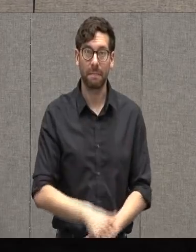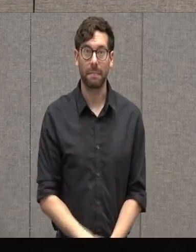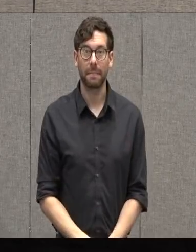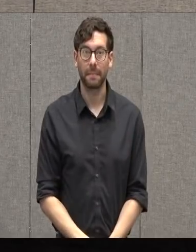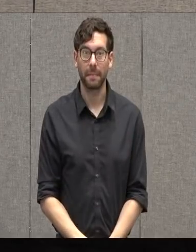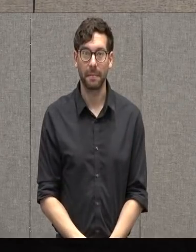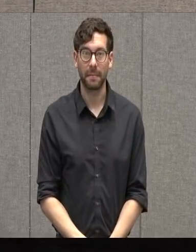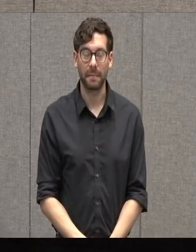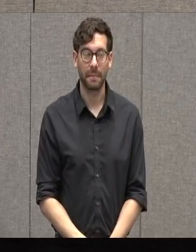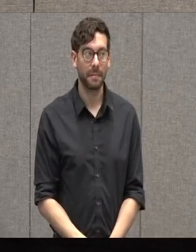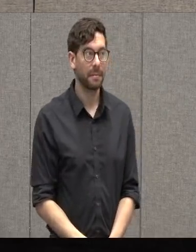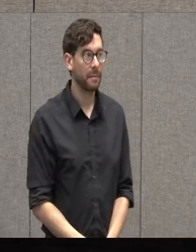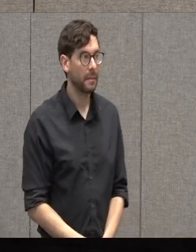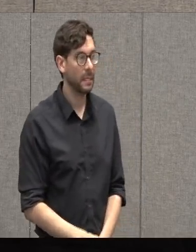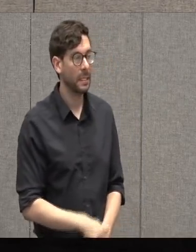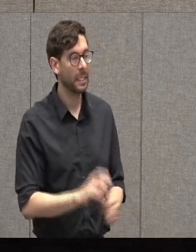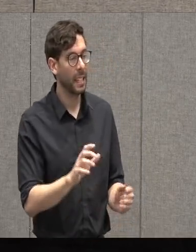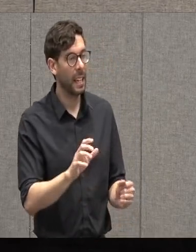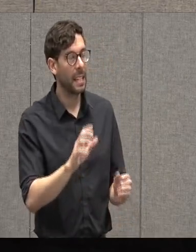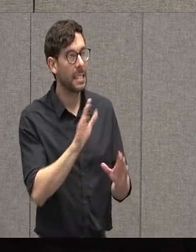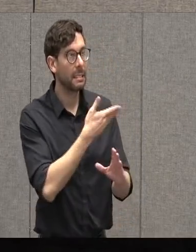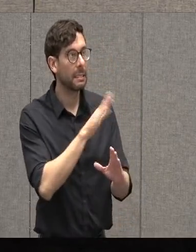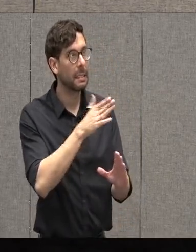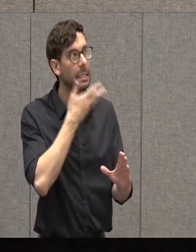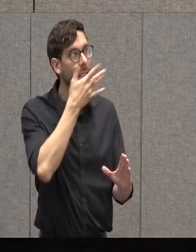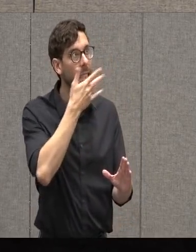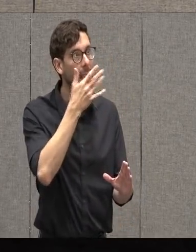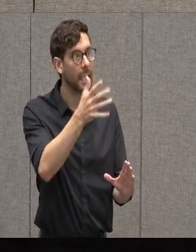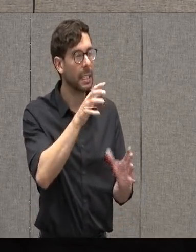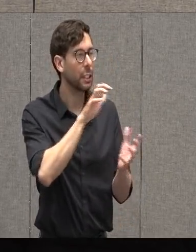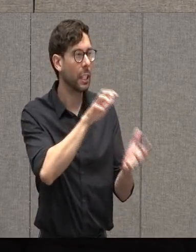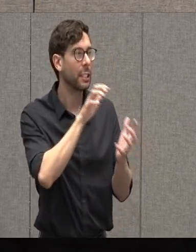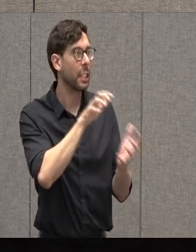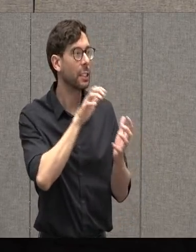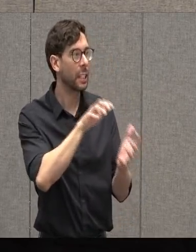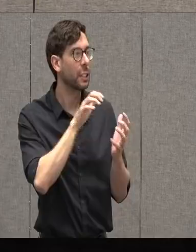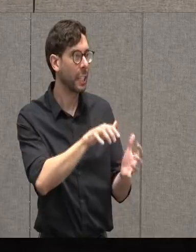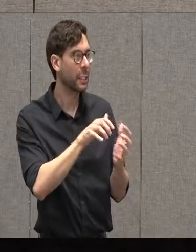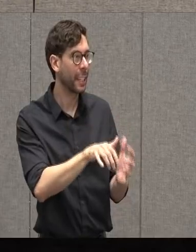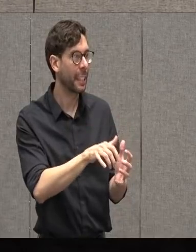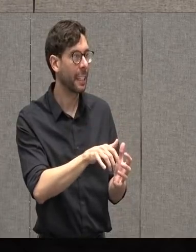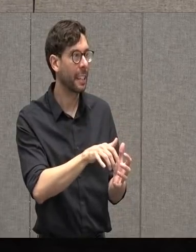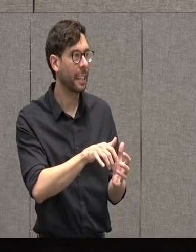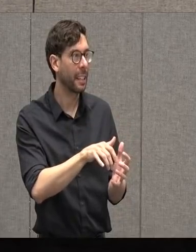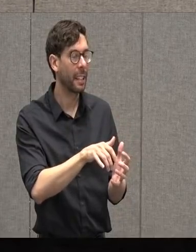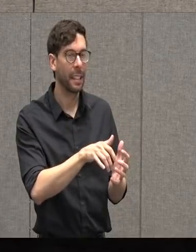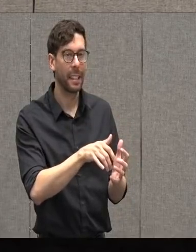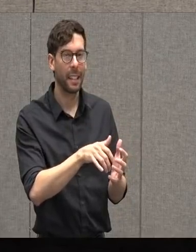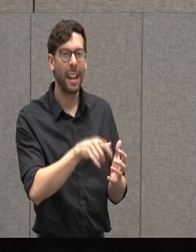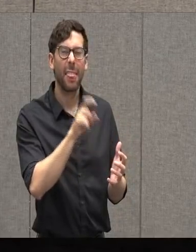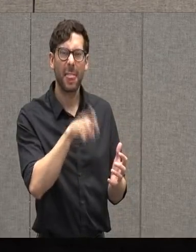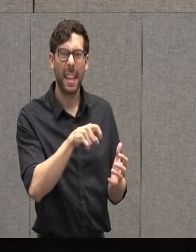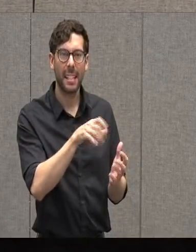Let's see, shake, shake, shake, shake 'em eggs. Maybe I need to bounce it.